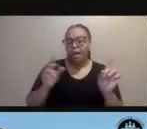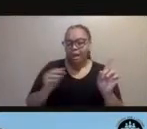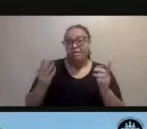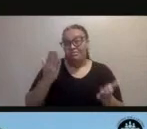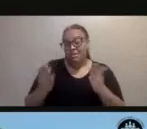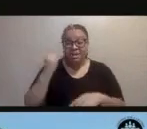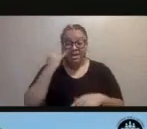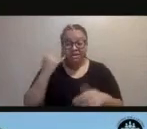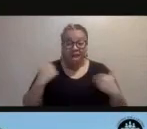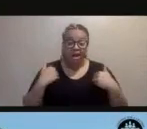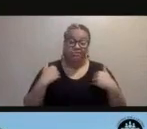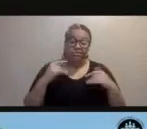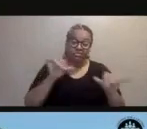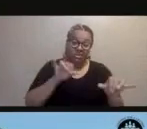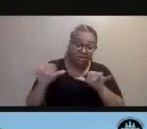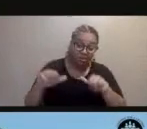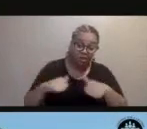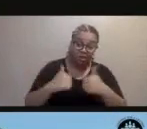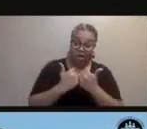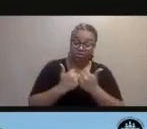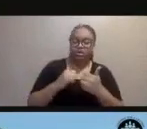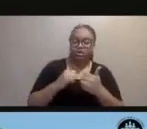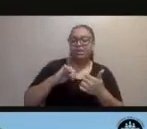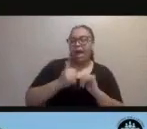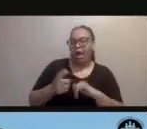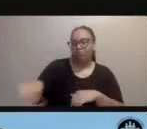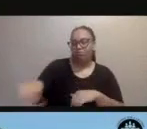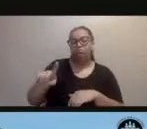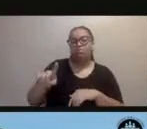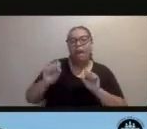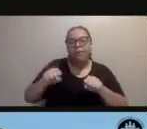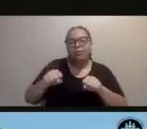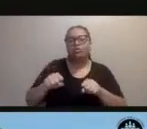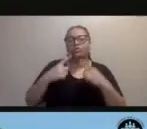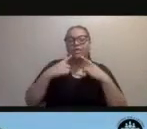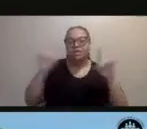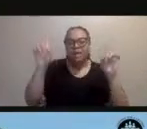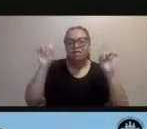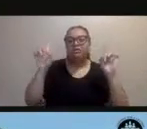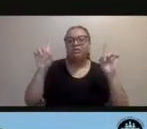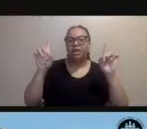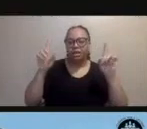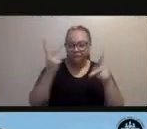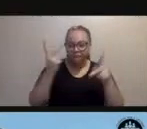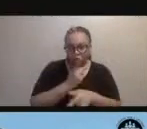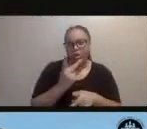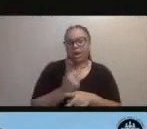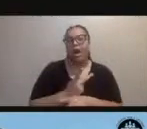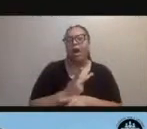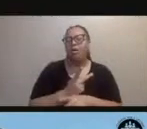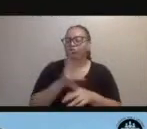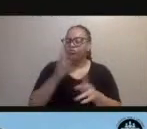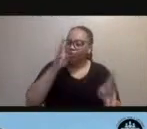HAPPENING AT EACH OF THE SCHOOLS AND HOW THEY'RE DIFFERENT AND ALSO MAYBE THEY